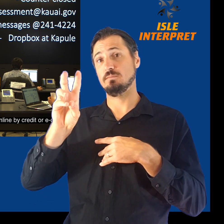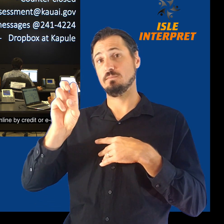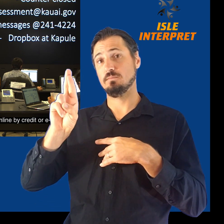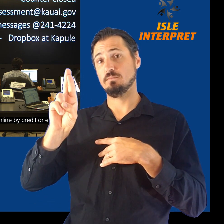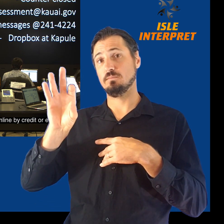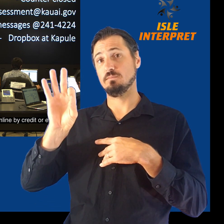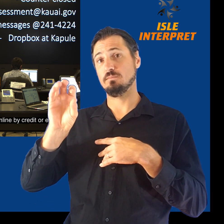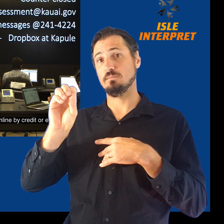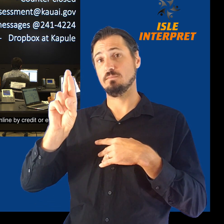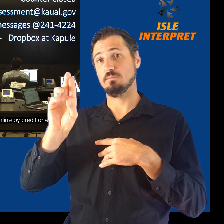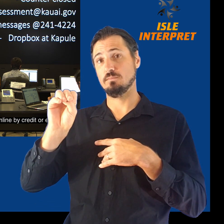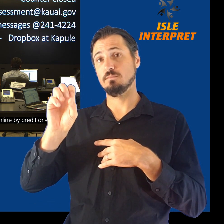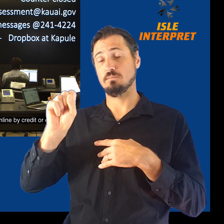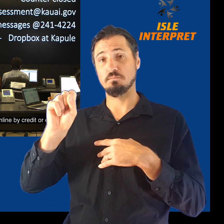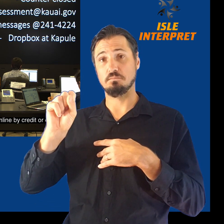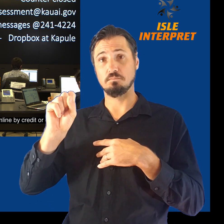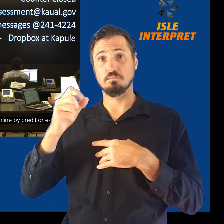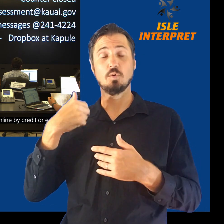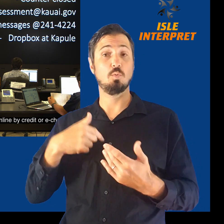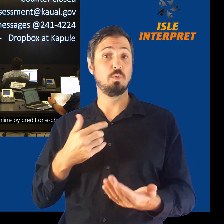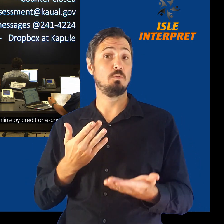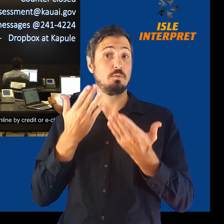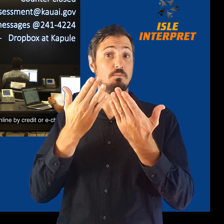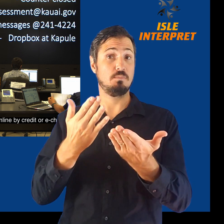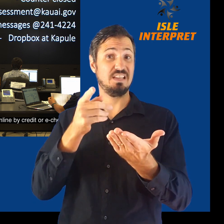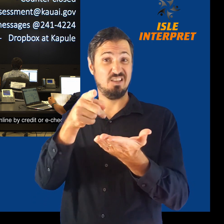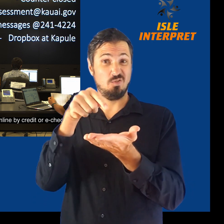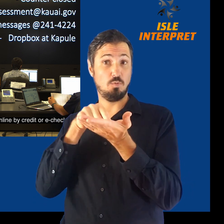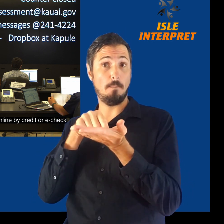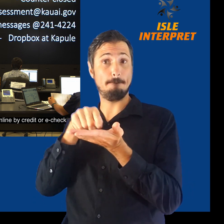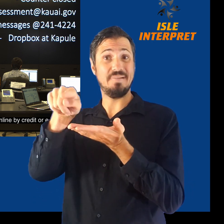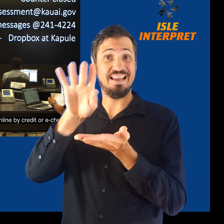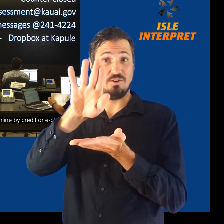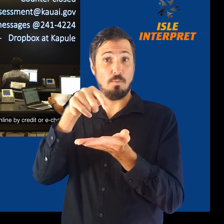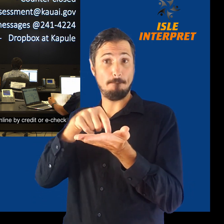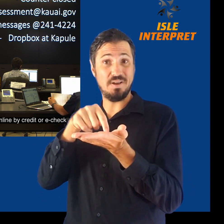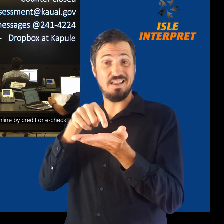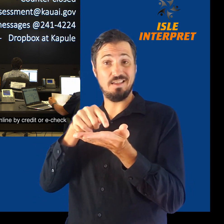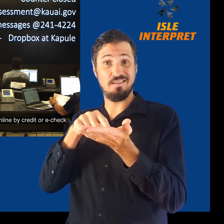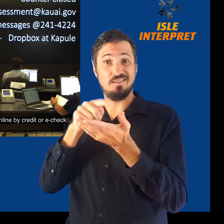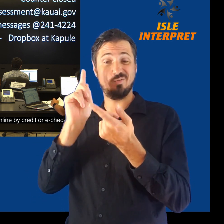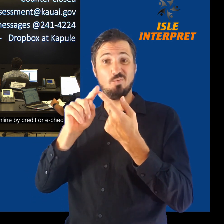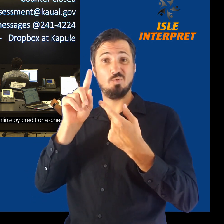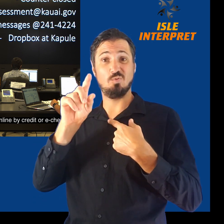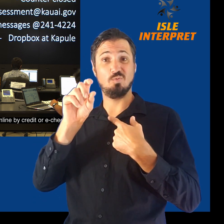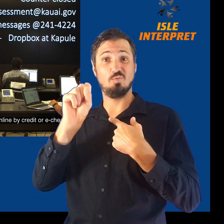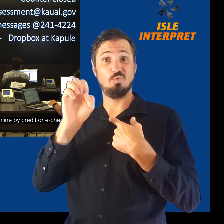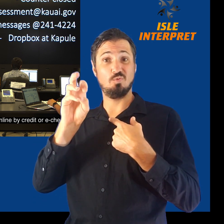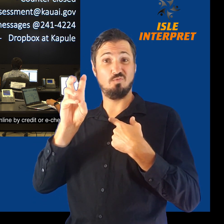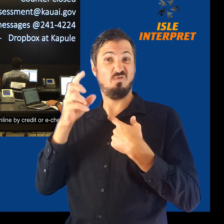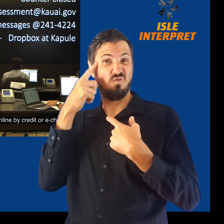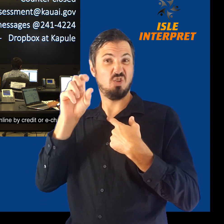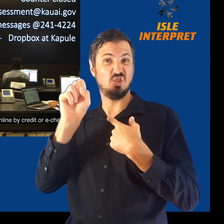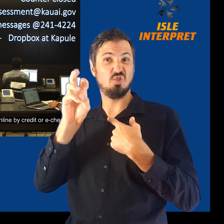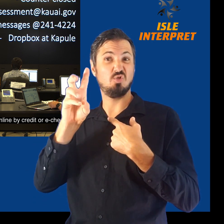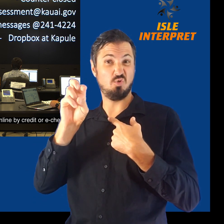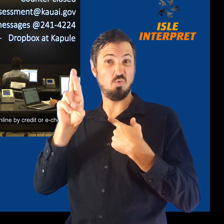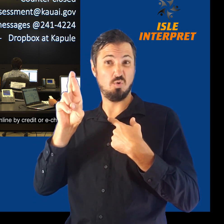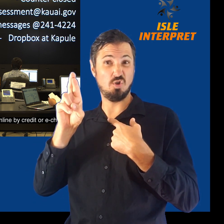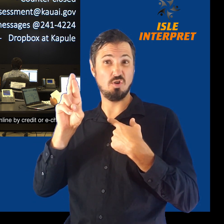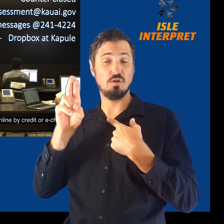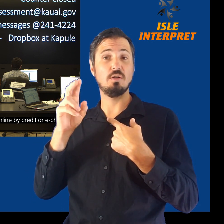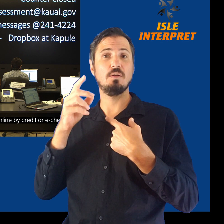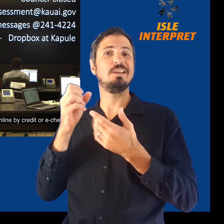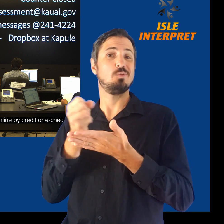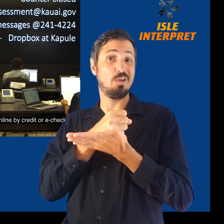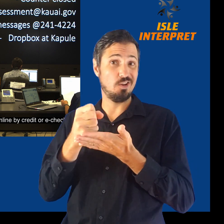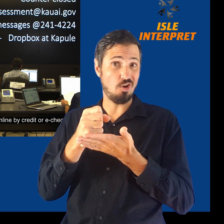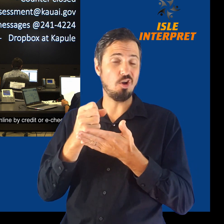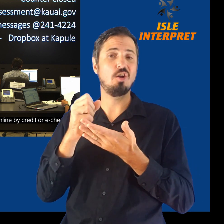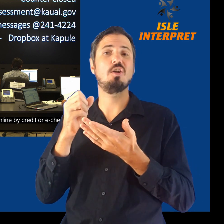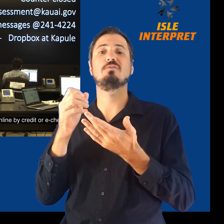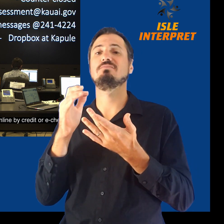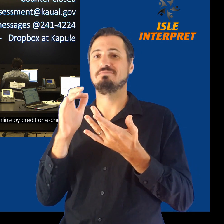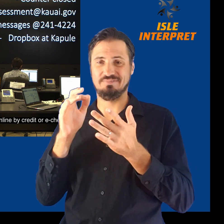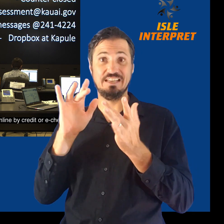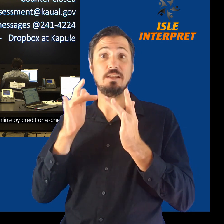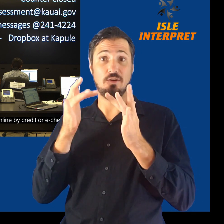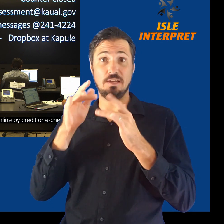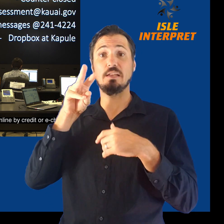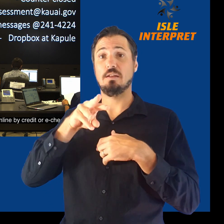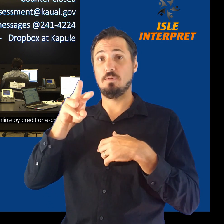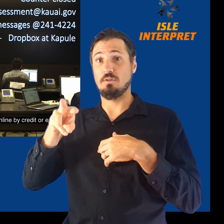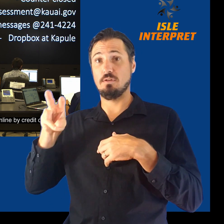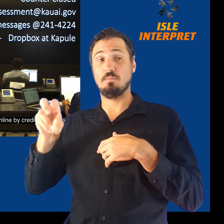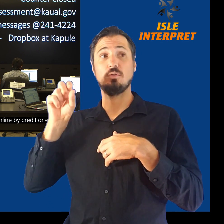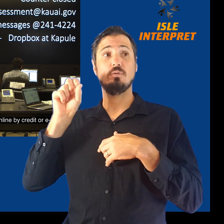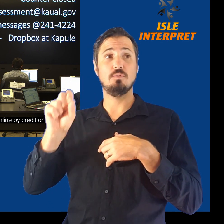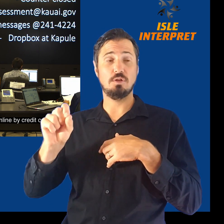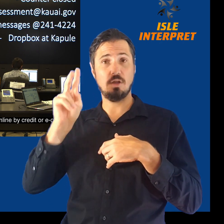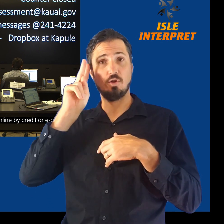We recommend making payment to the Wastewater Division online by credit or e-check at www.kauai.gov/sp.